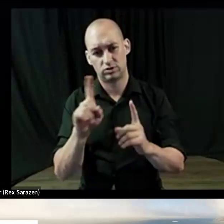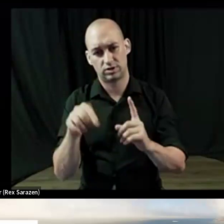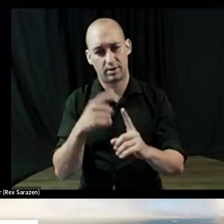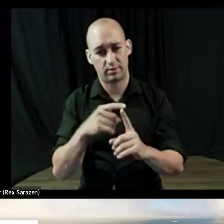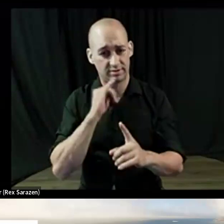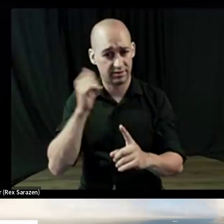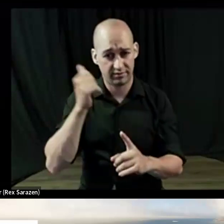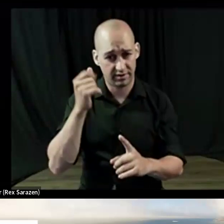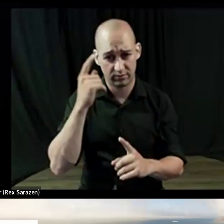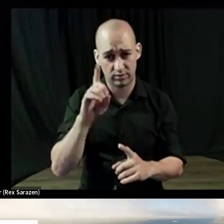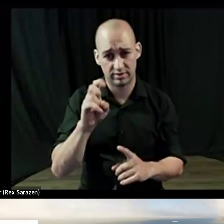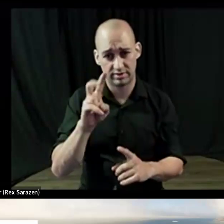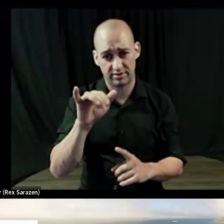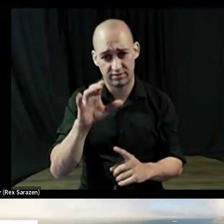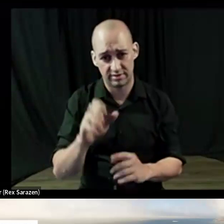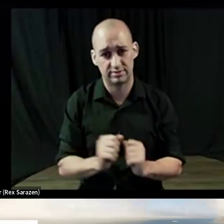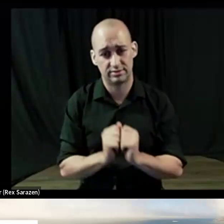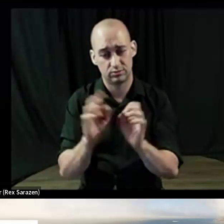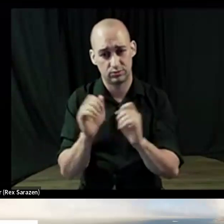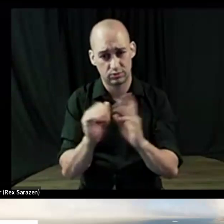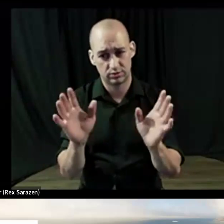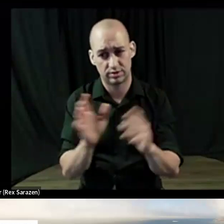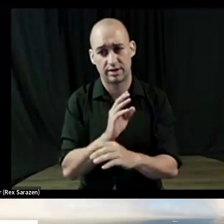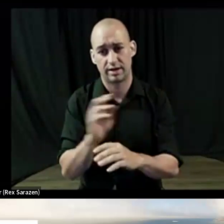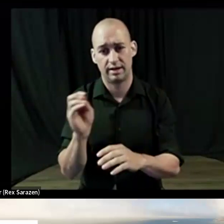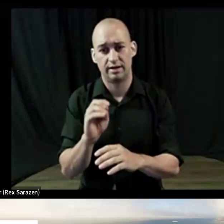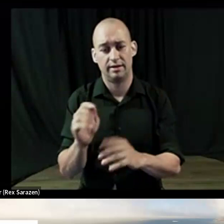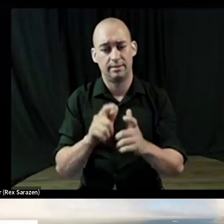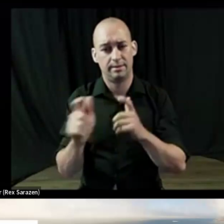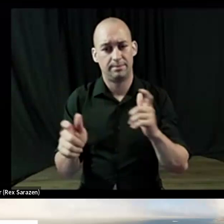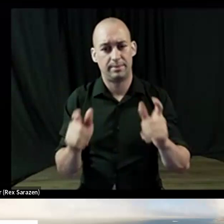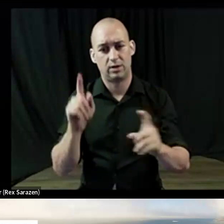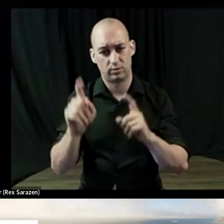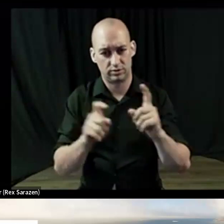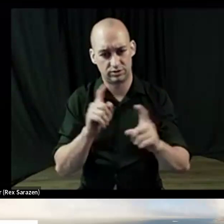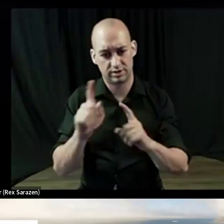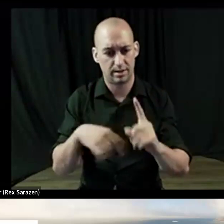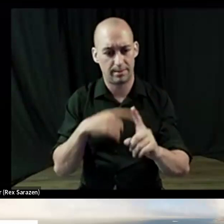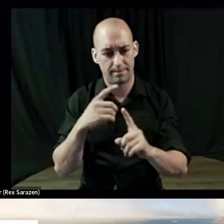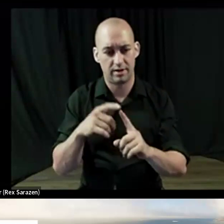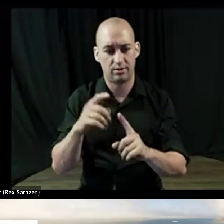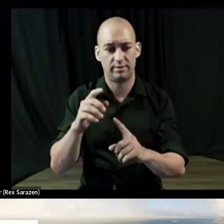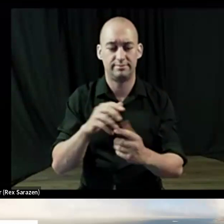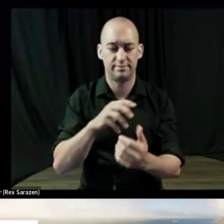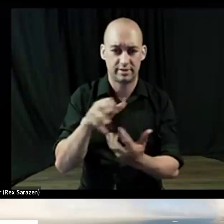and procurement and distribution, and then kind of a larger question about engaging with multiple